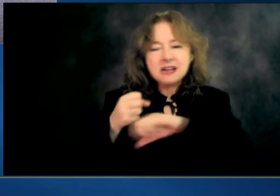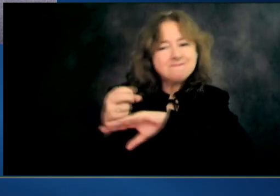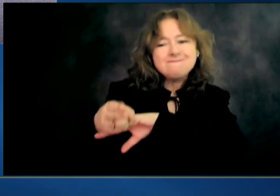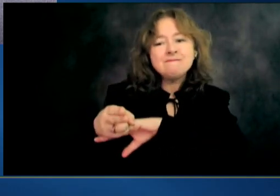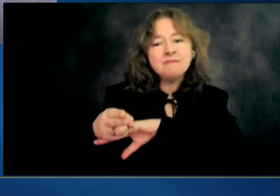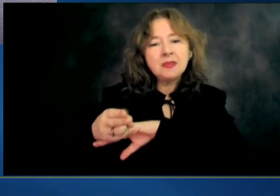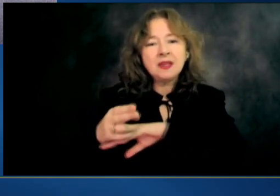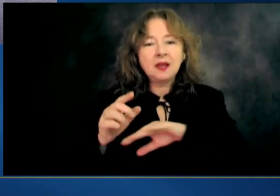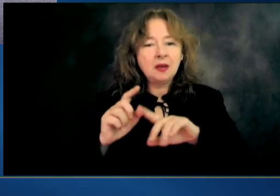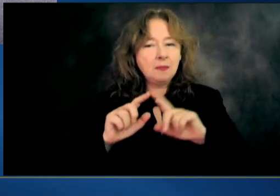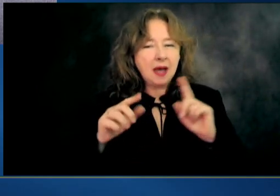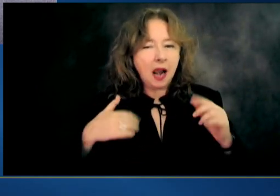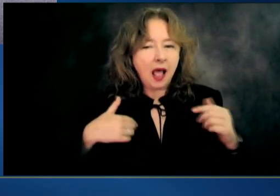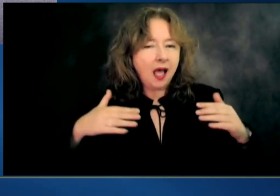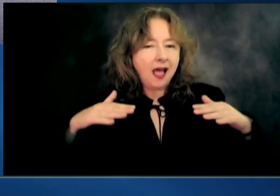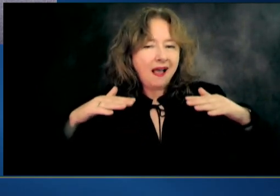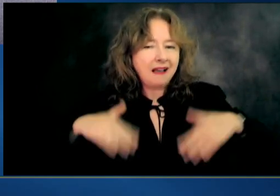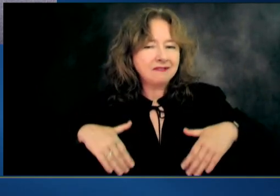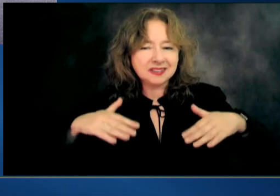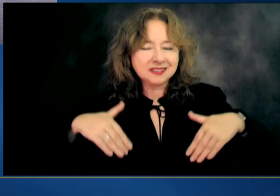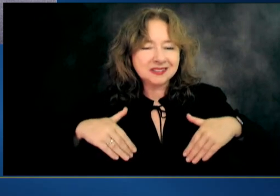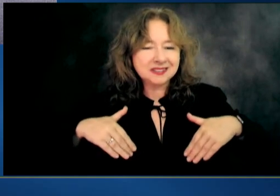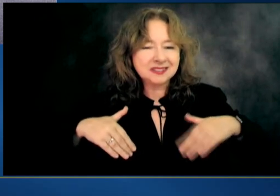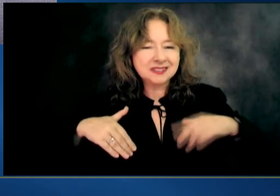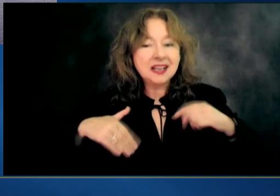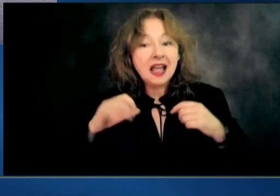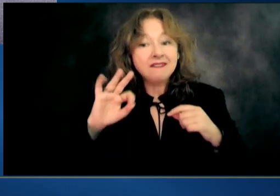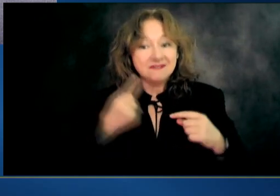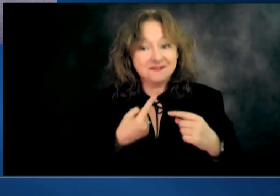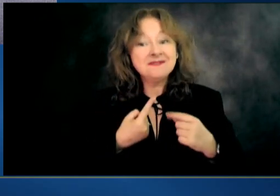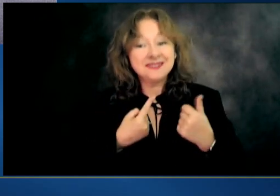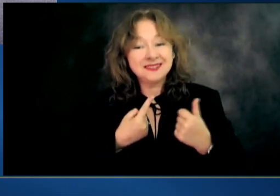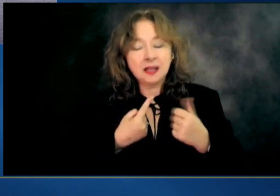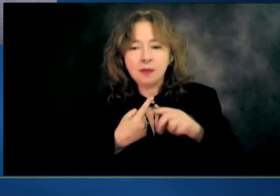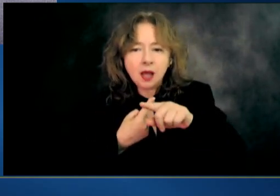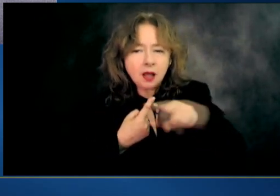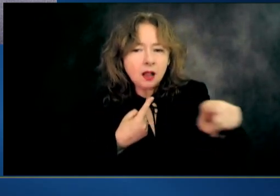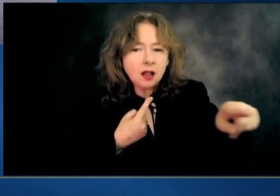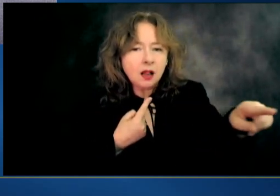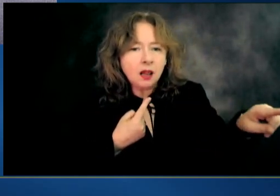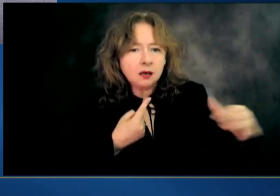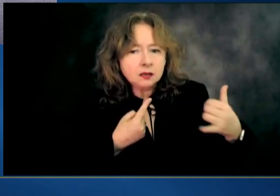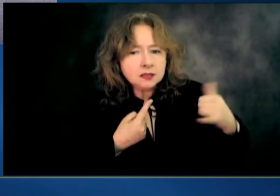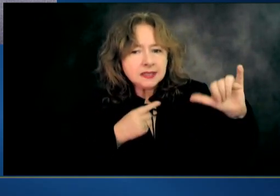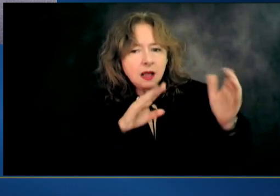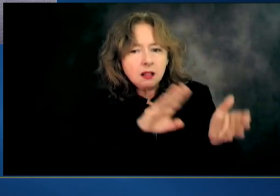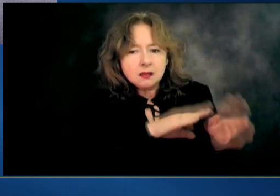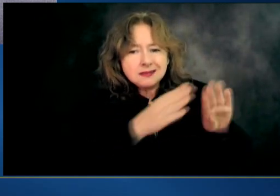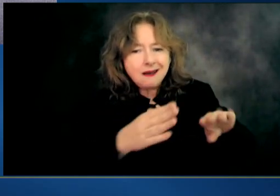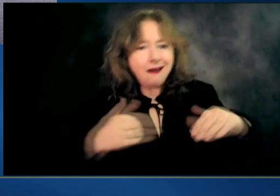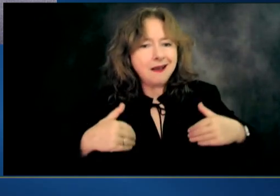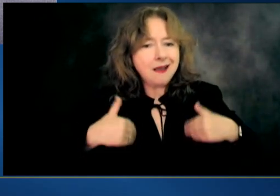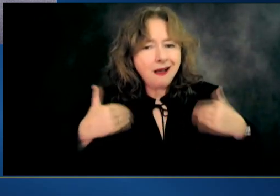I have if individuals with sickle cell disease continue to die early deaths because they're not